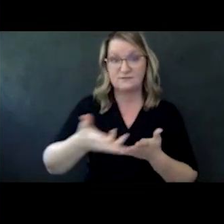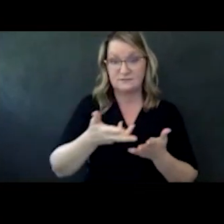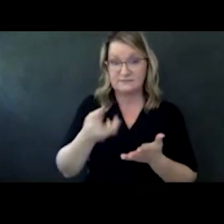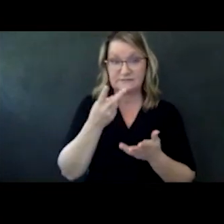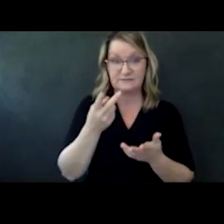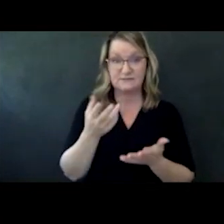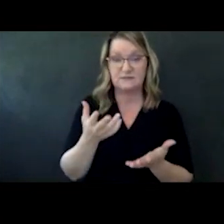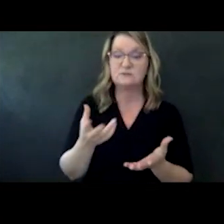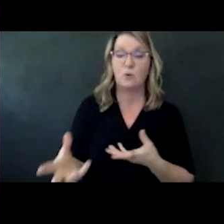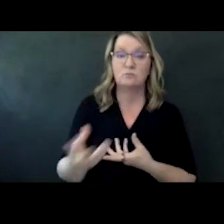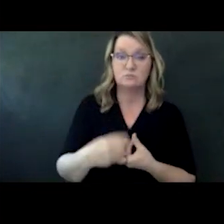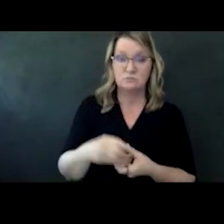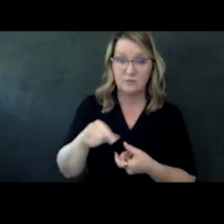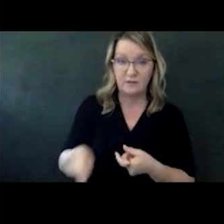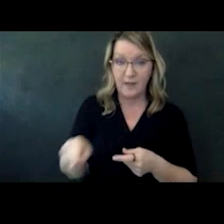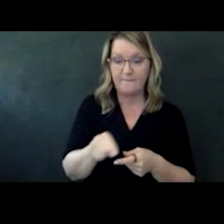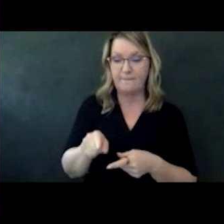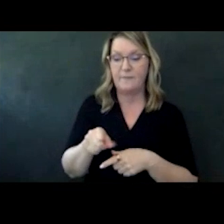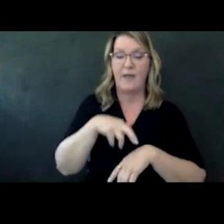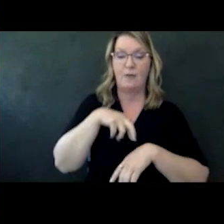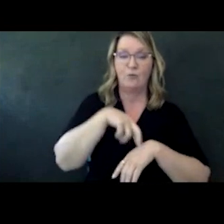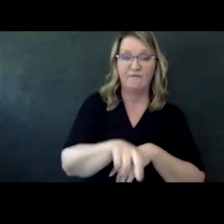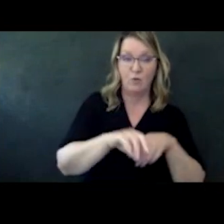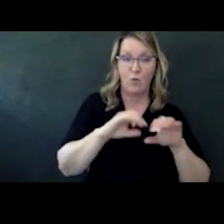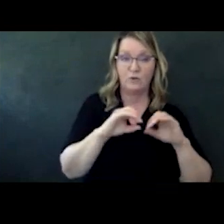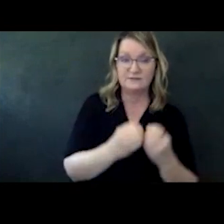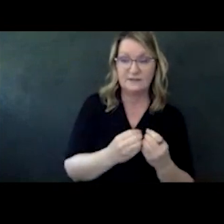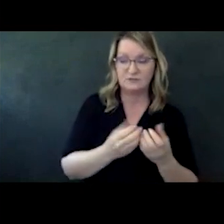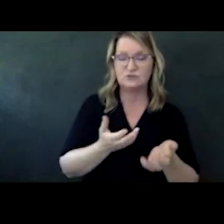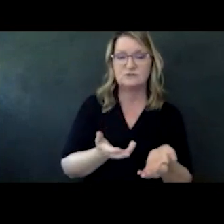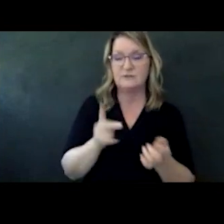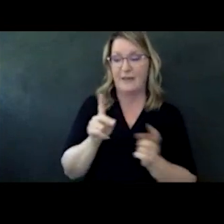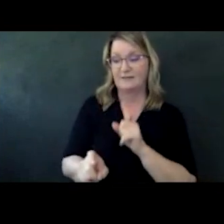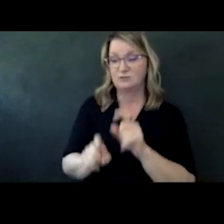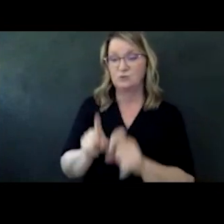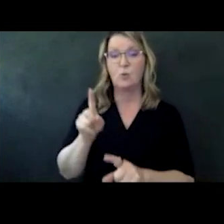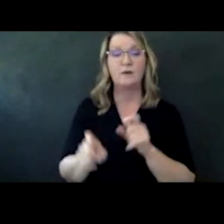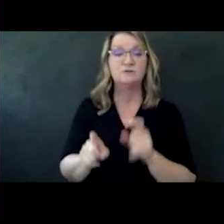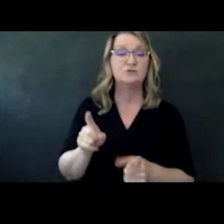participants in referral organizations. Ask questions, casually, or gather insights through